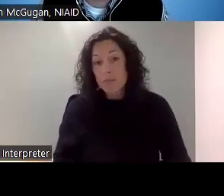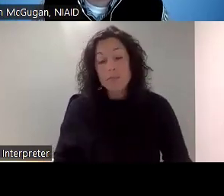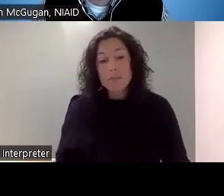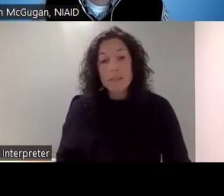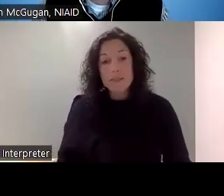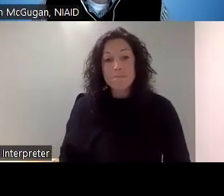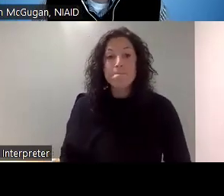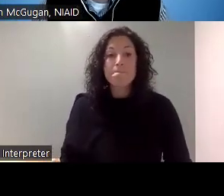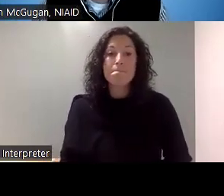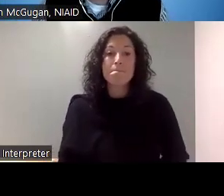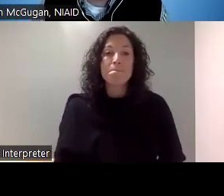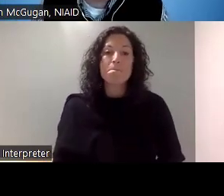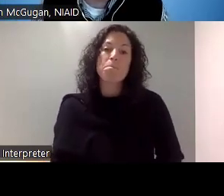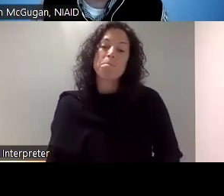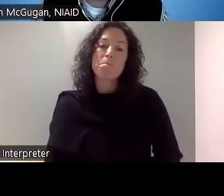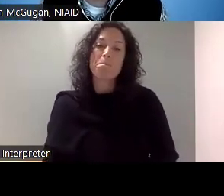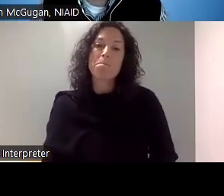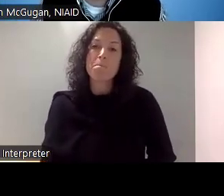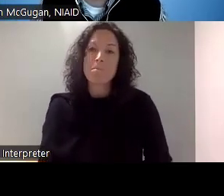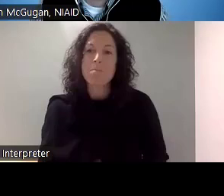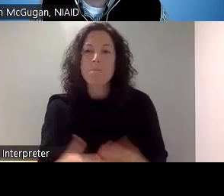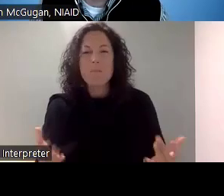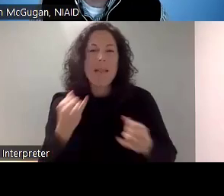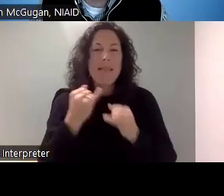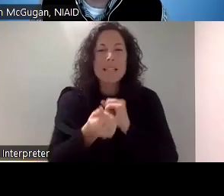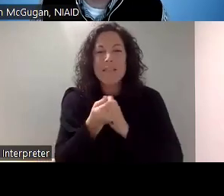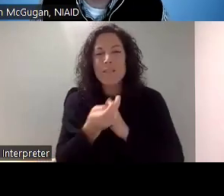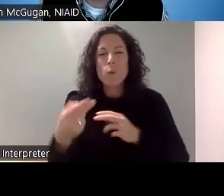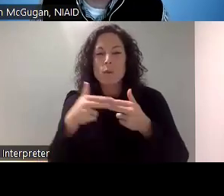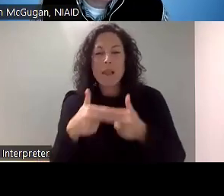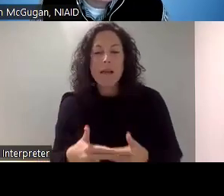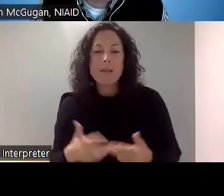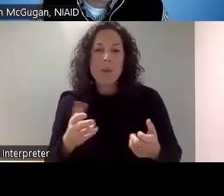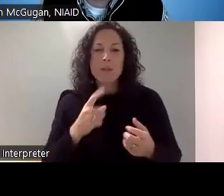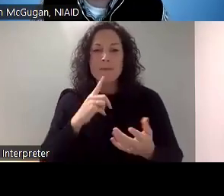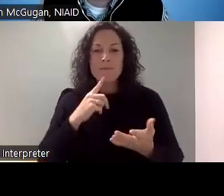All right. So in the last couple of slides, I want to talk about managing the foreign collaboration,